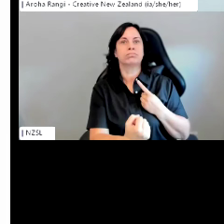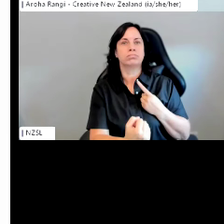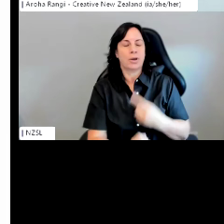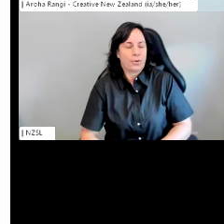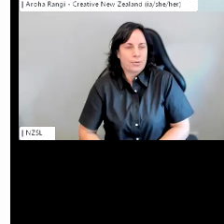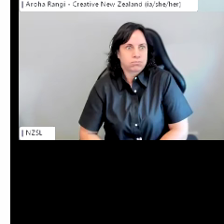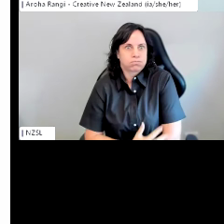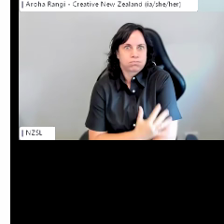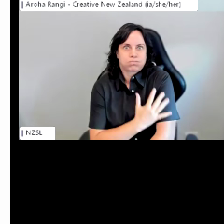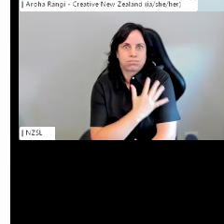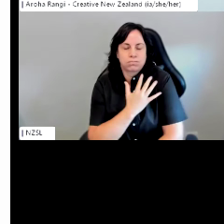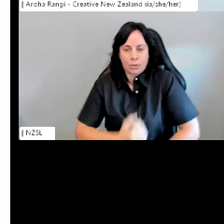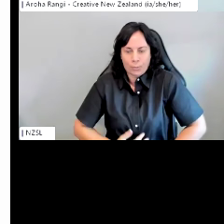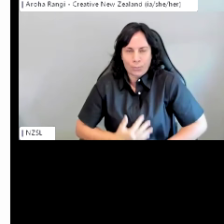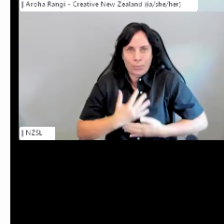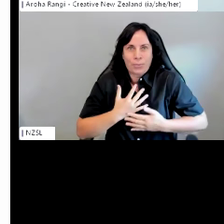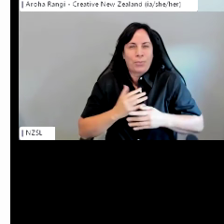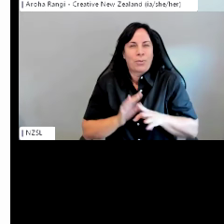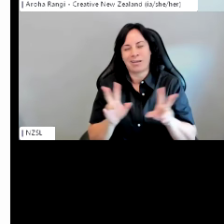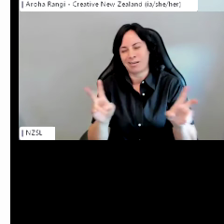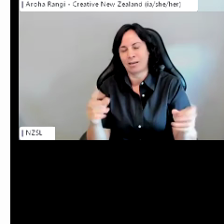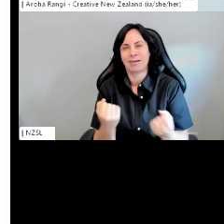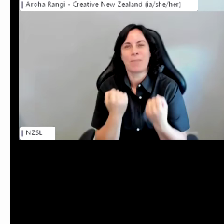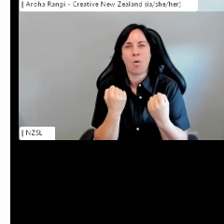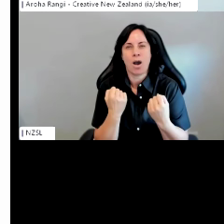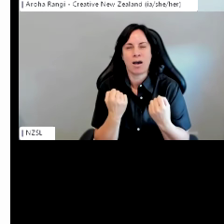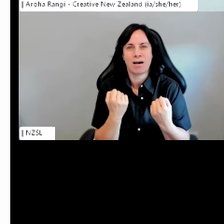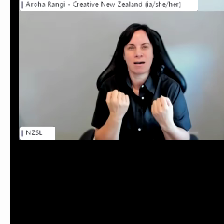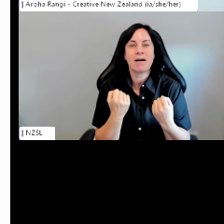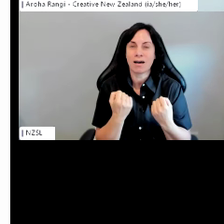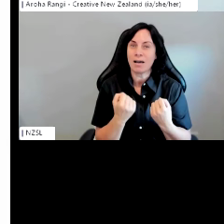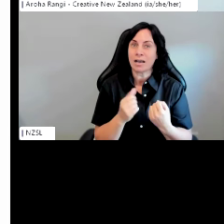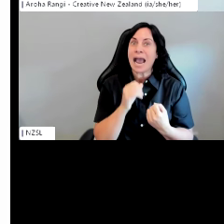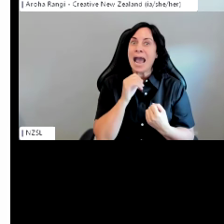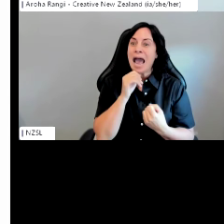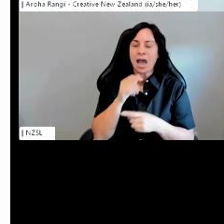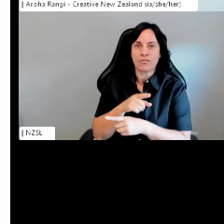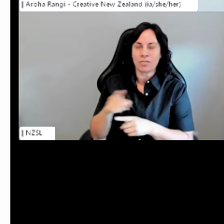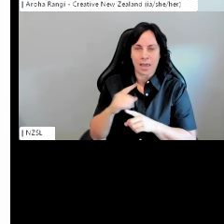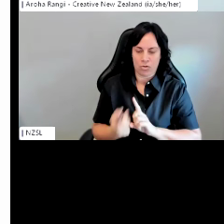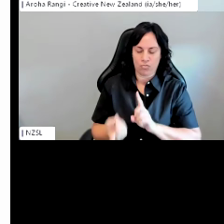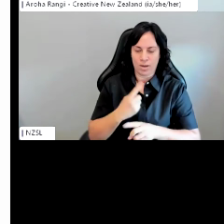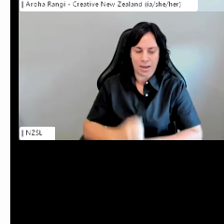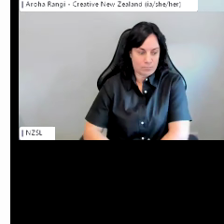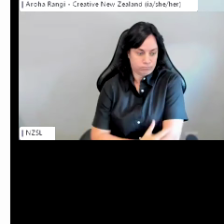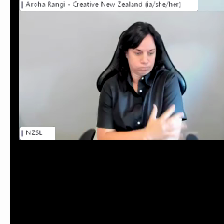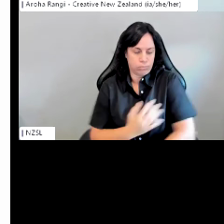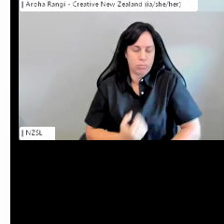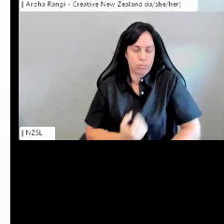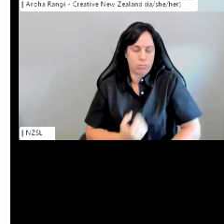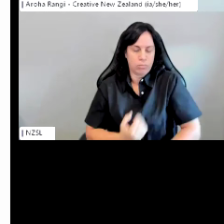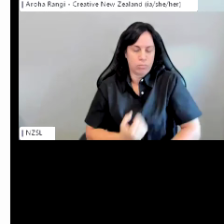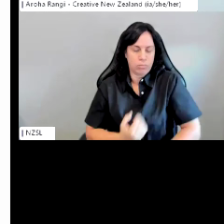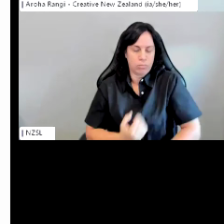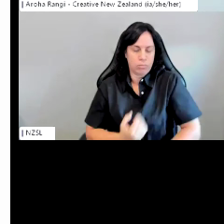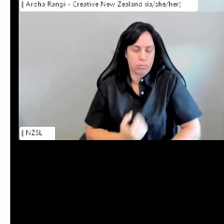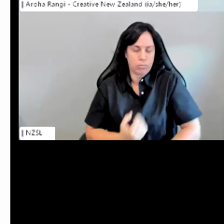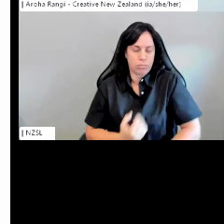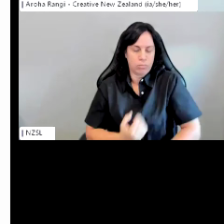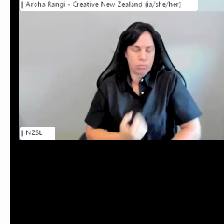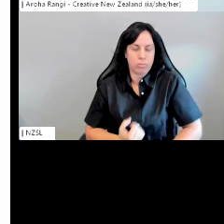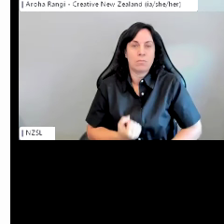If they have this power, you will get a lot more people um coming than if it doesn't. Um